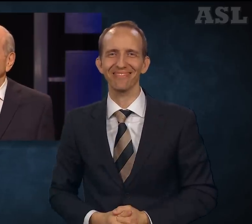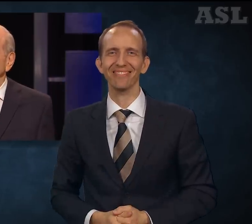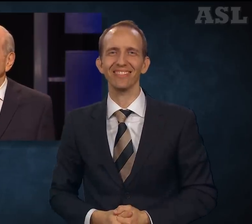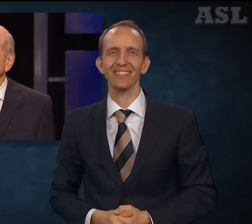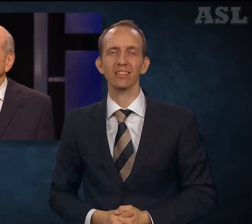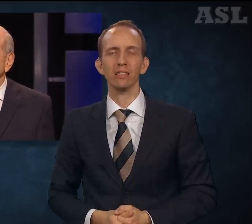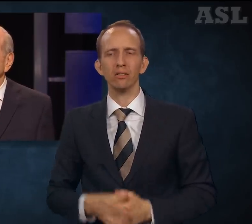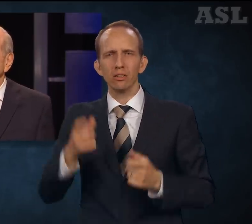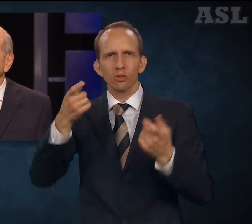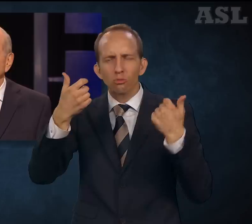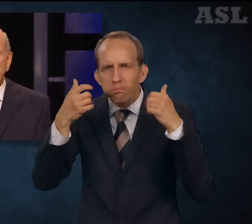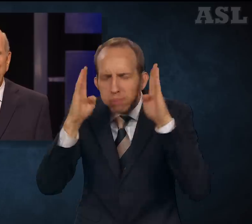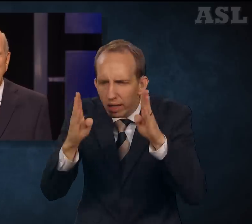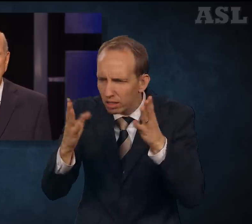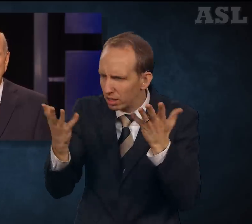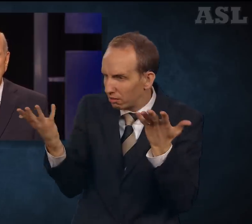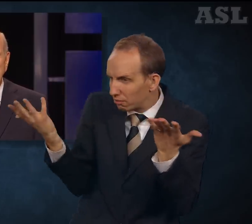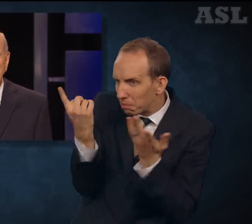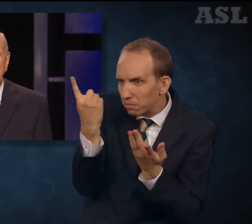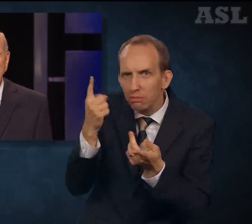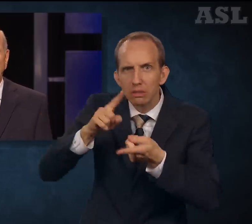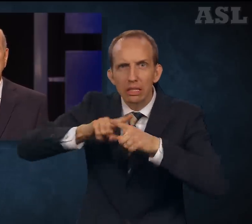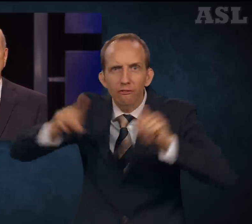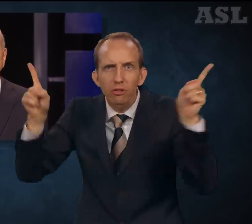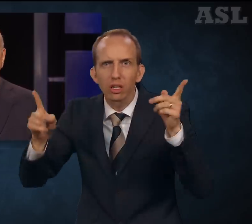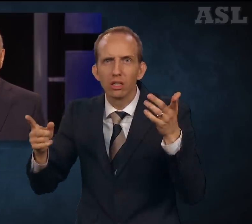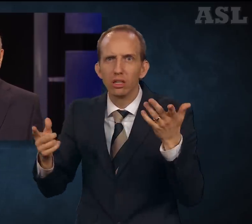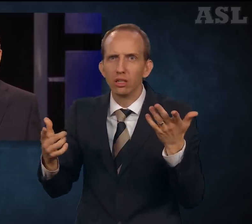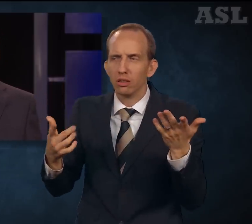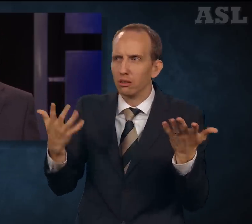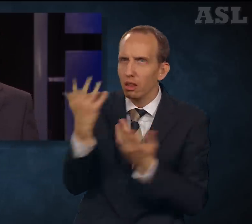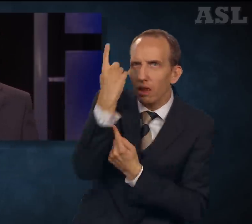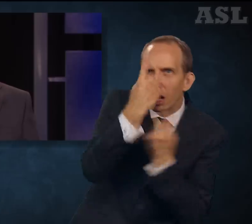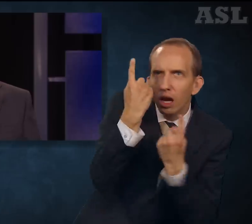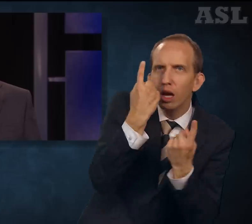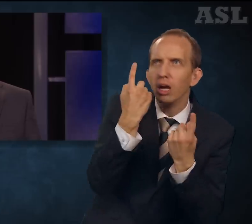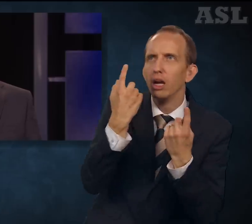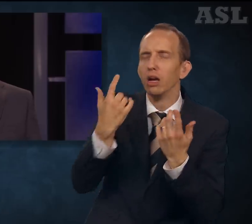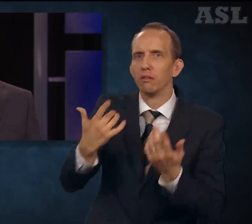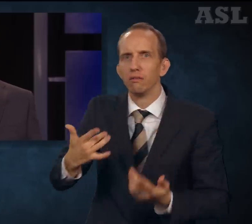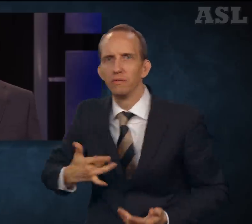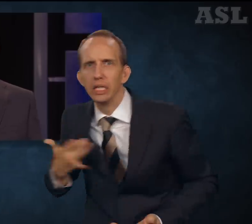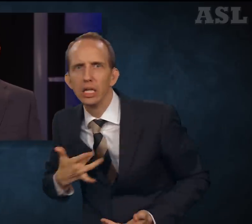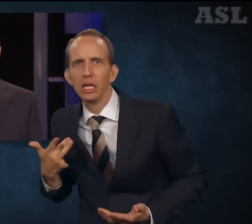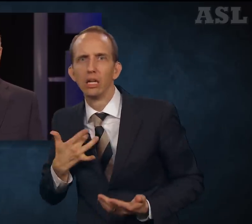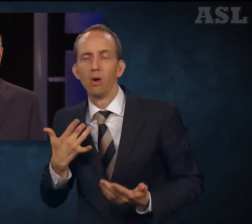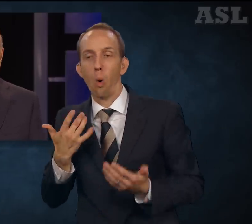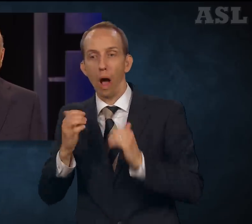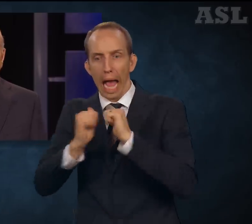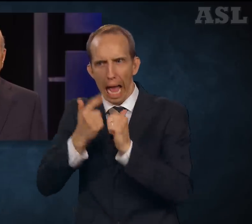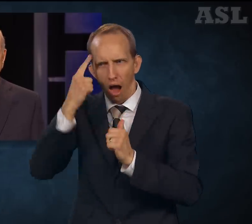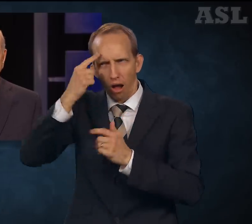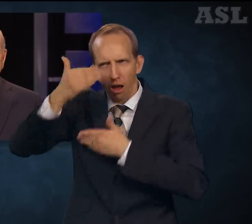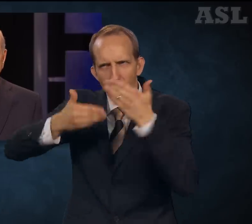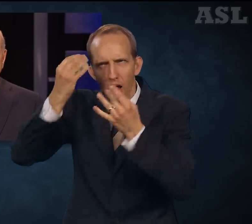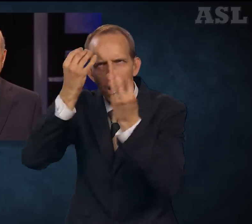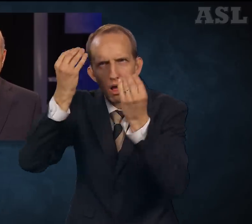SEE IF YOU NOTICE ANY DIFFERENCE IN HOW YOU FEEL